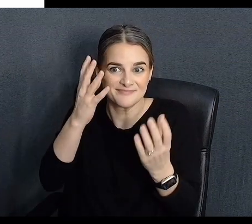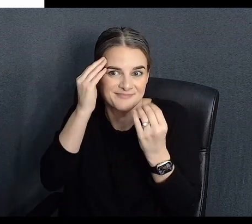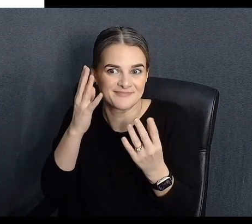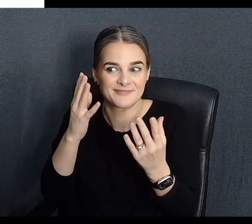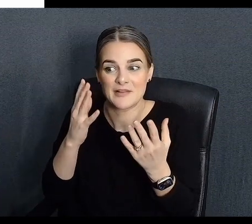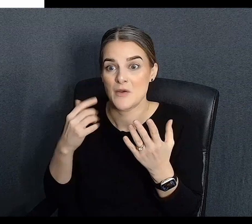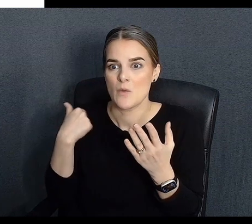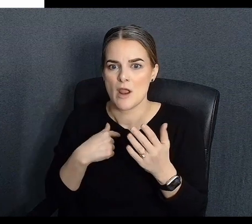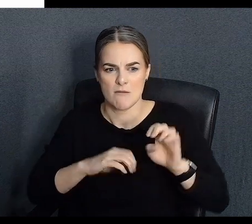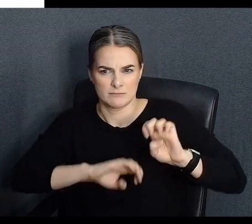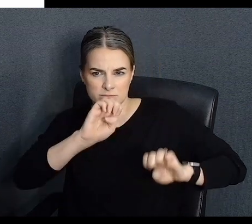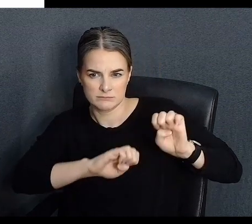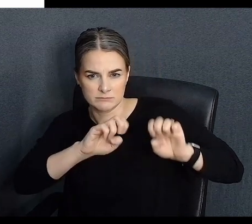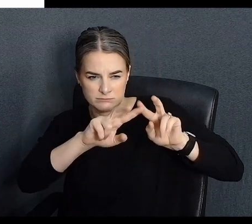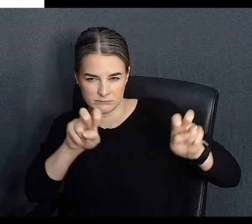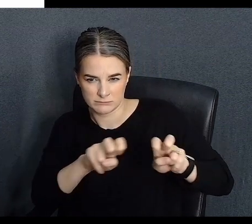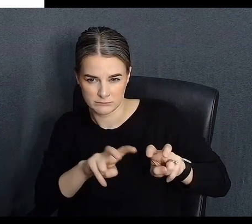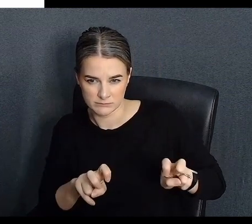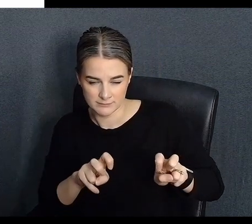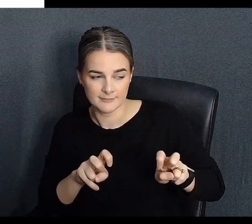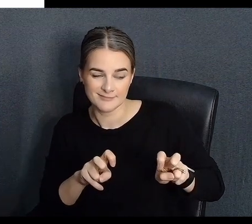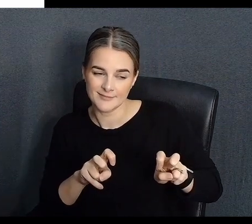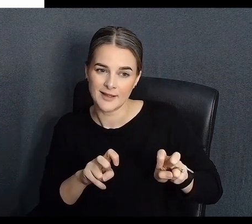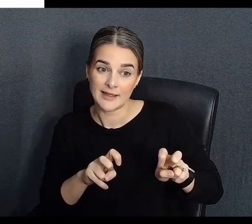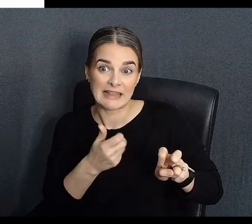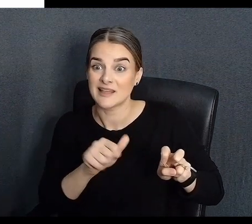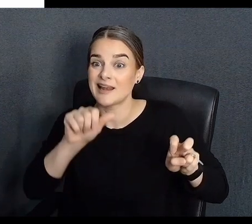but especially one with the goal for insurance funding